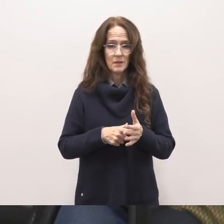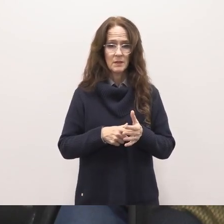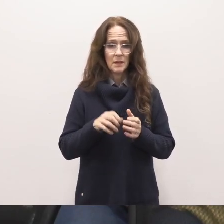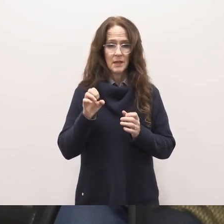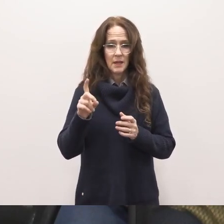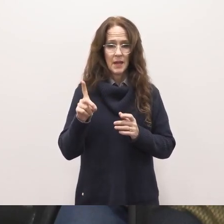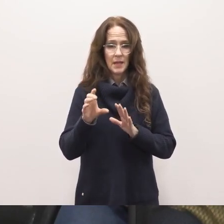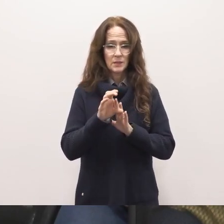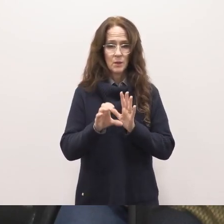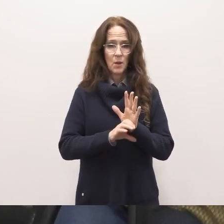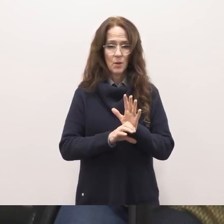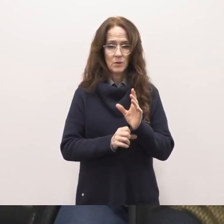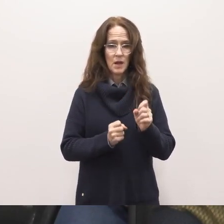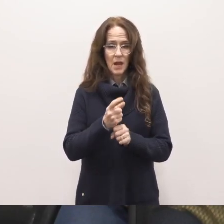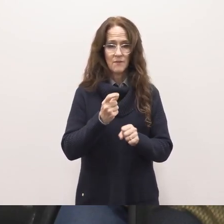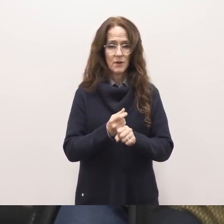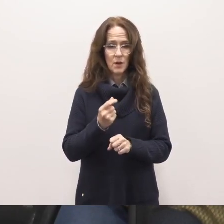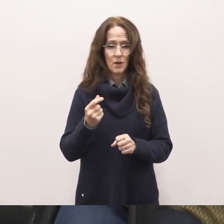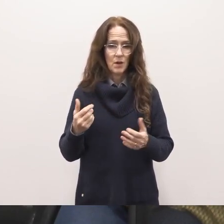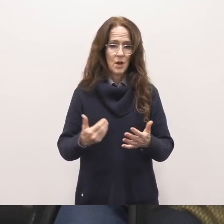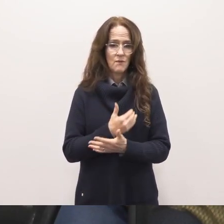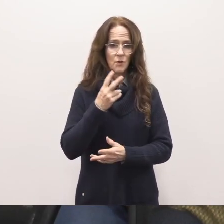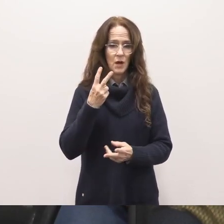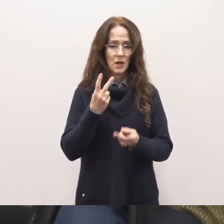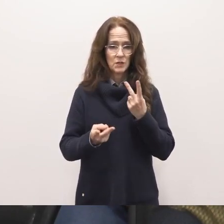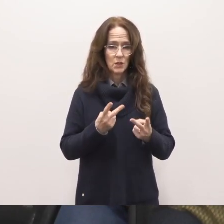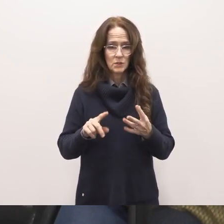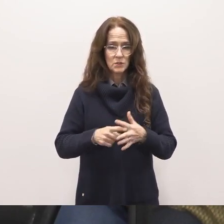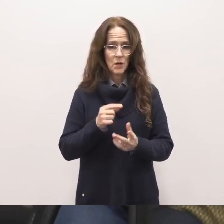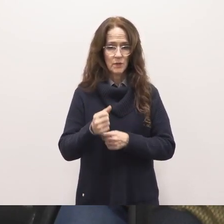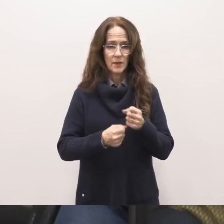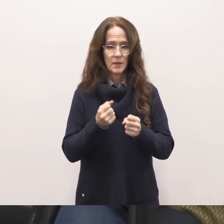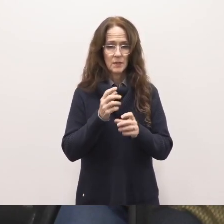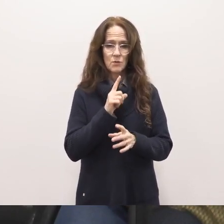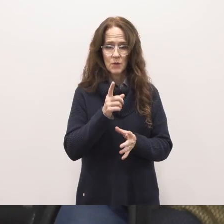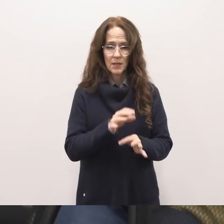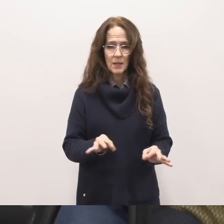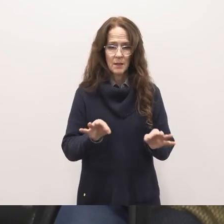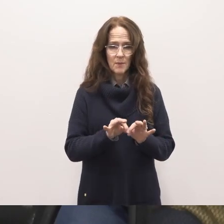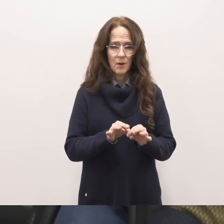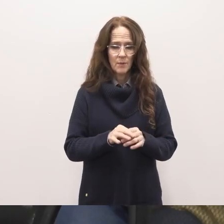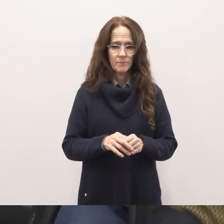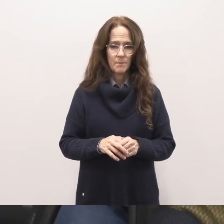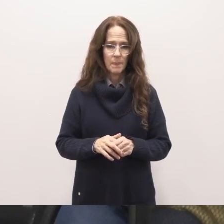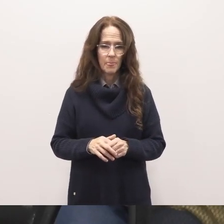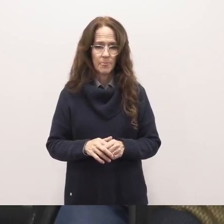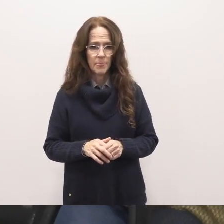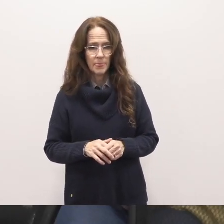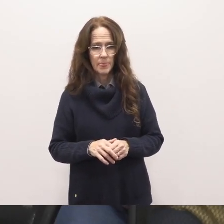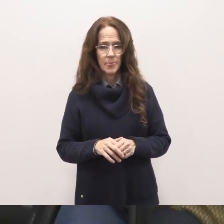So every year, taking a fresh look at it before you start the year I think is really important. And just a reminder, that is one of the policies that's coming down